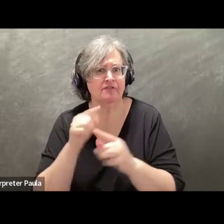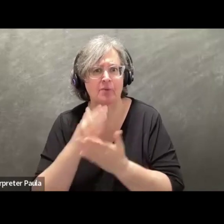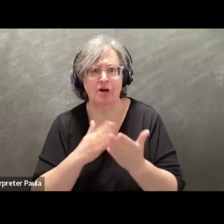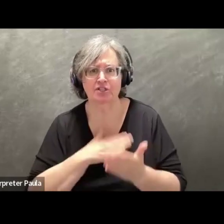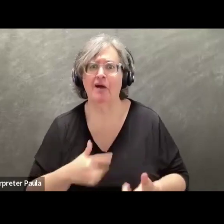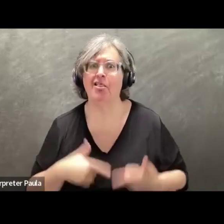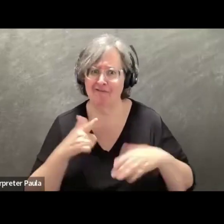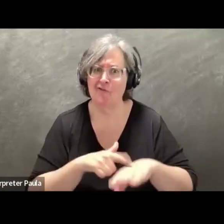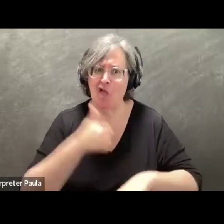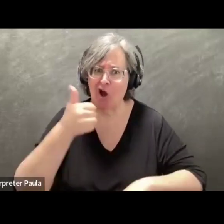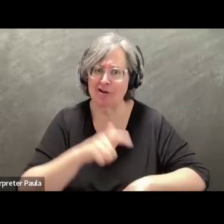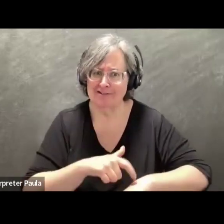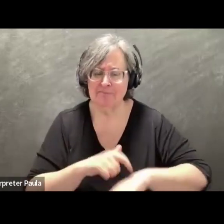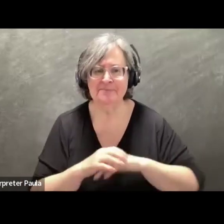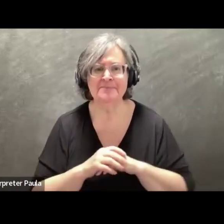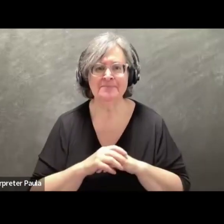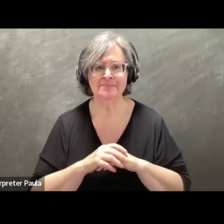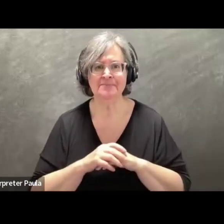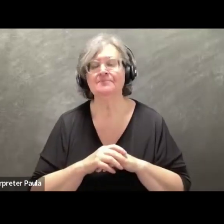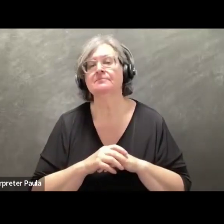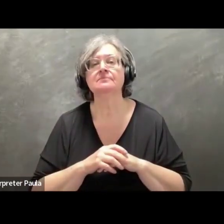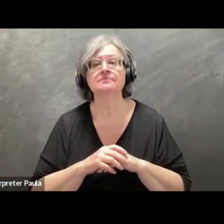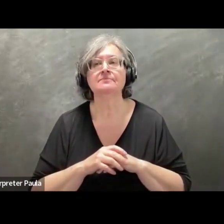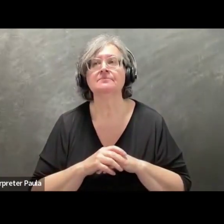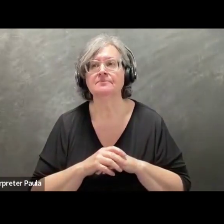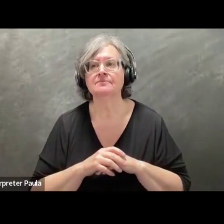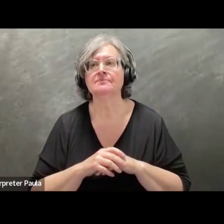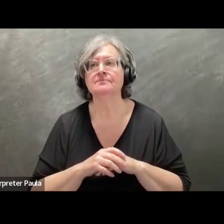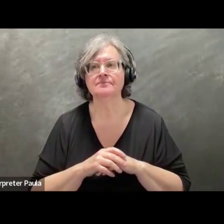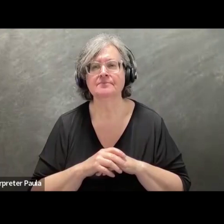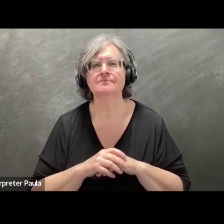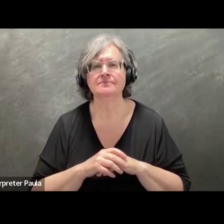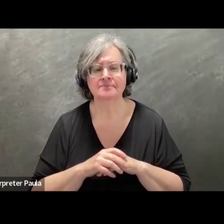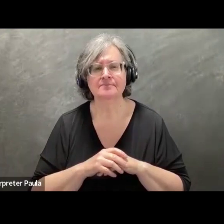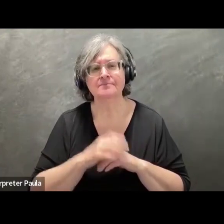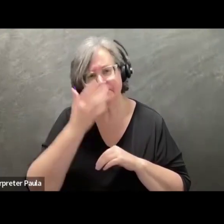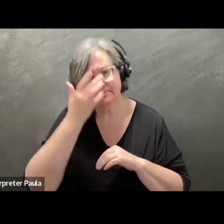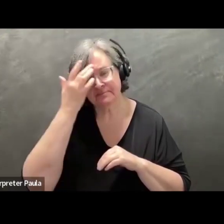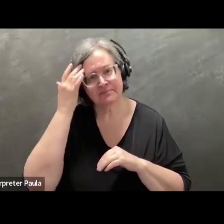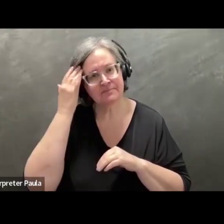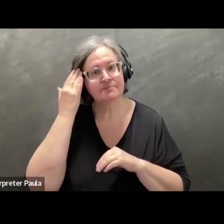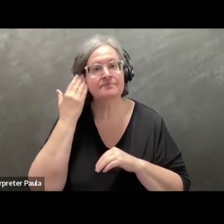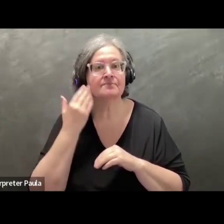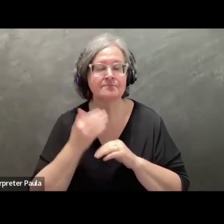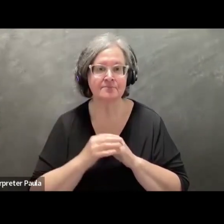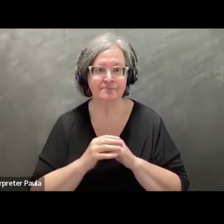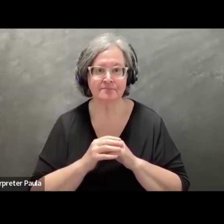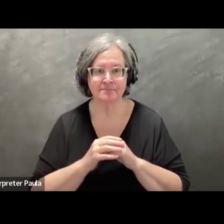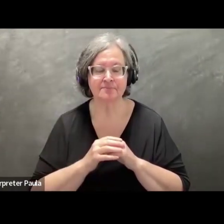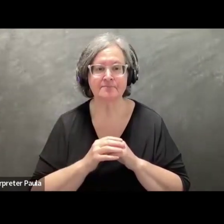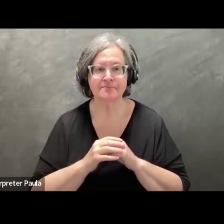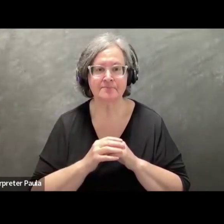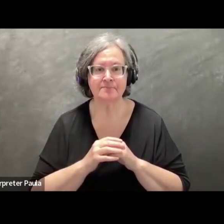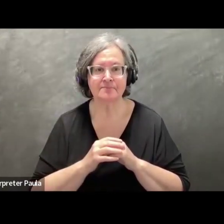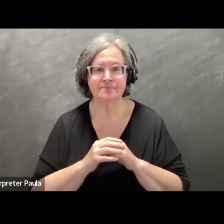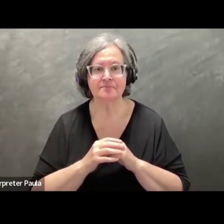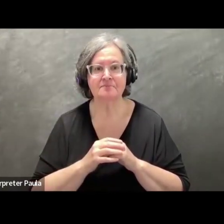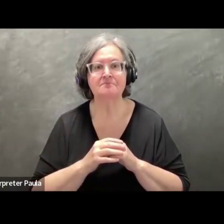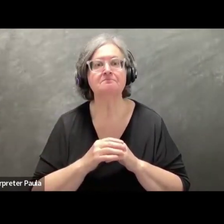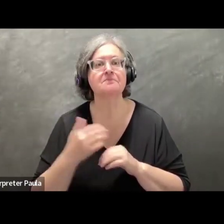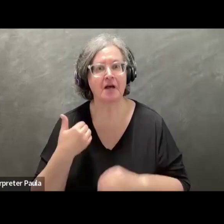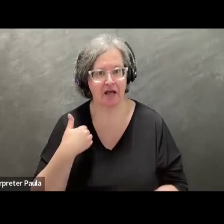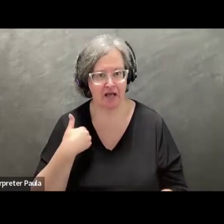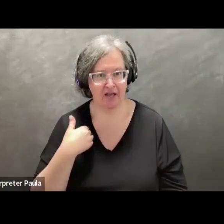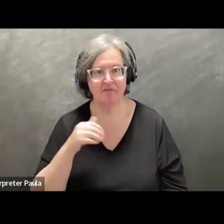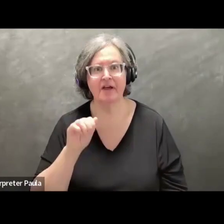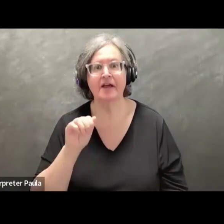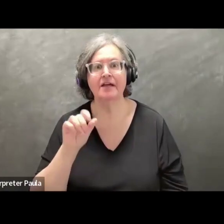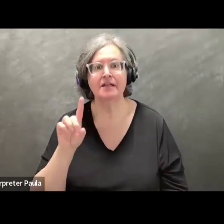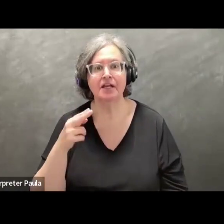lot longer, and I have, I have ADHD and anxiety disorder,